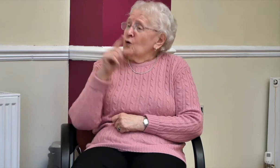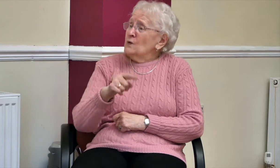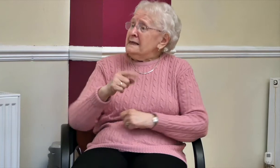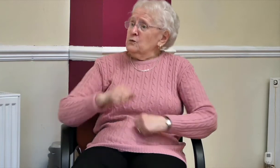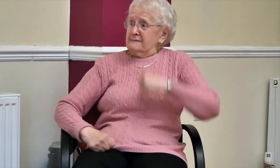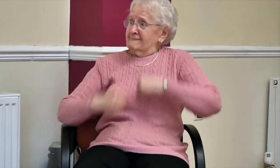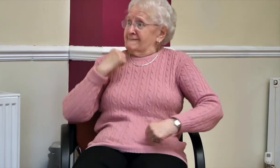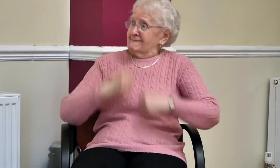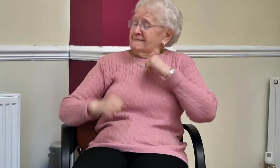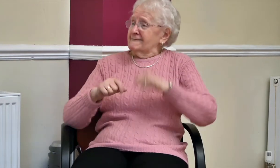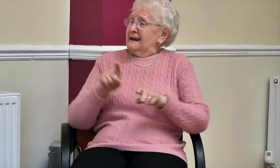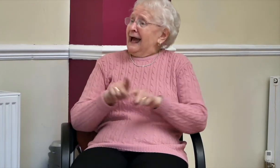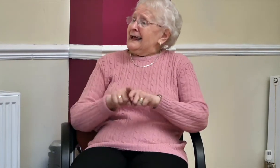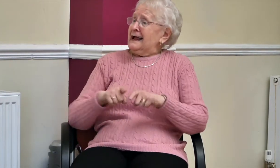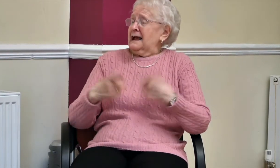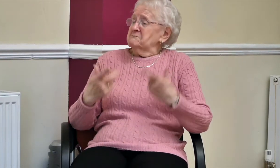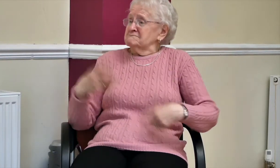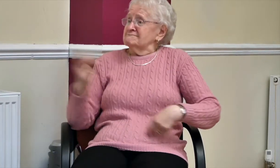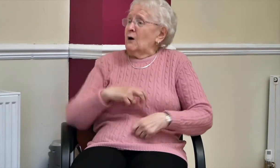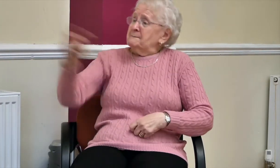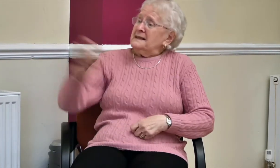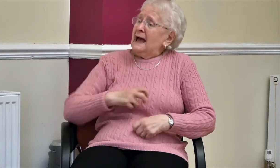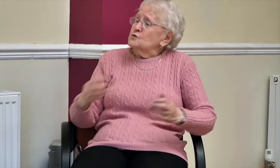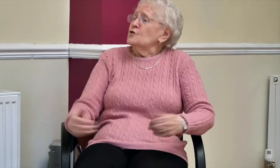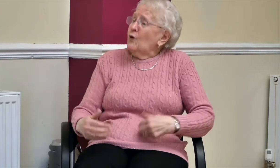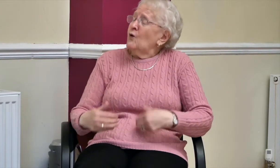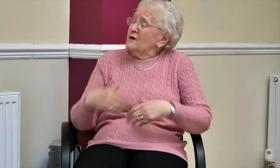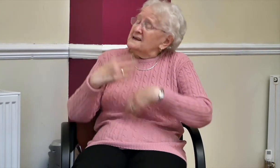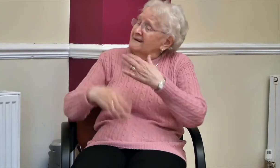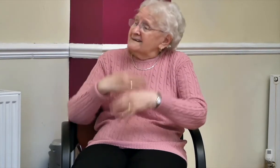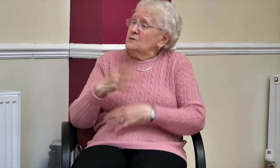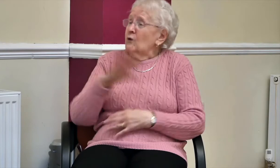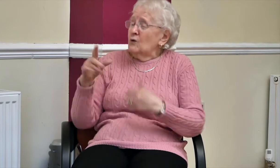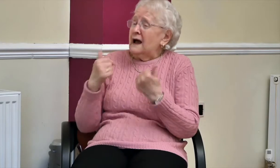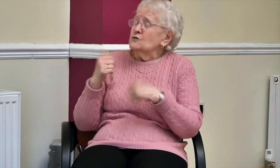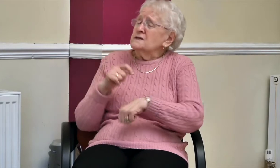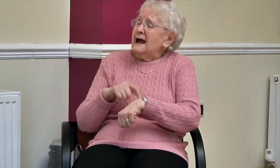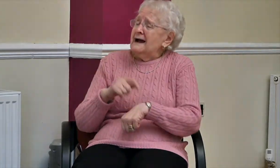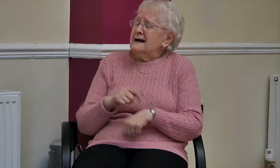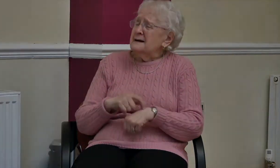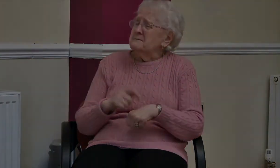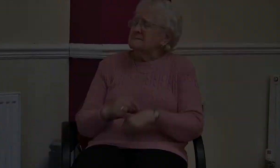But he carried on wearing them regardless, like they were shorts! We all had a good time.